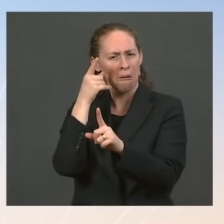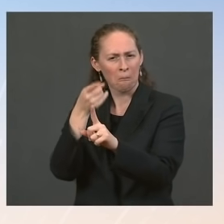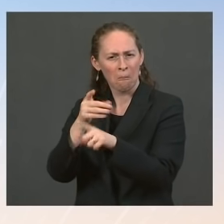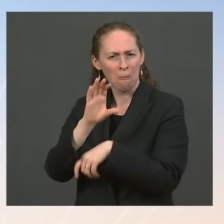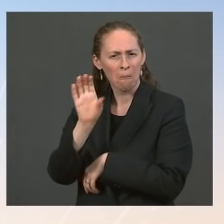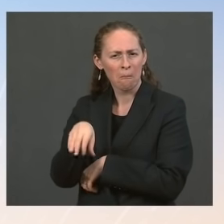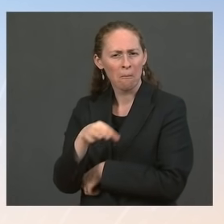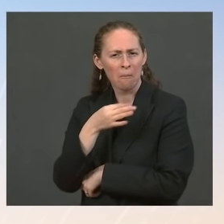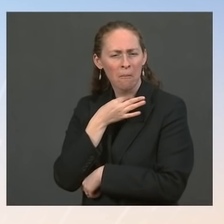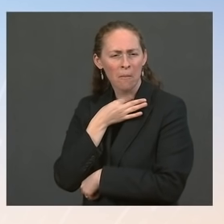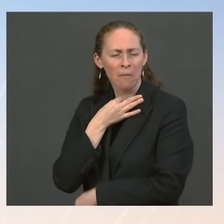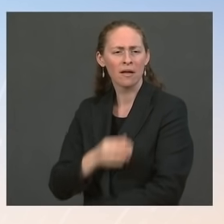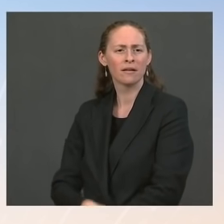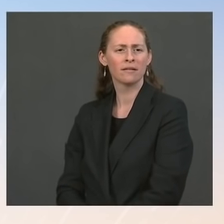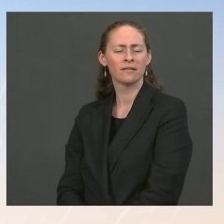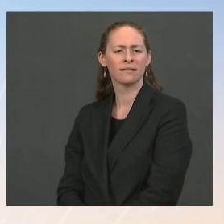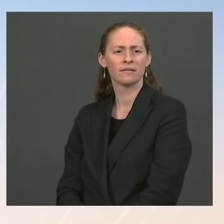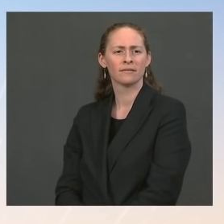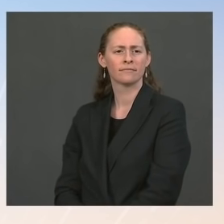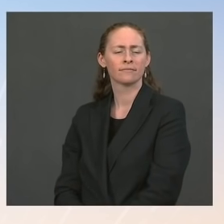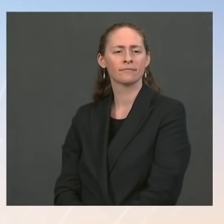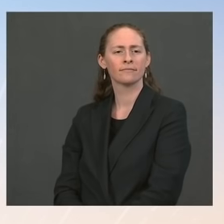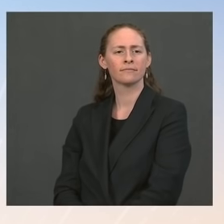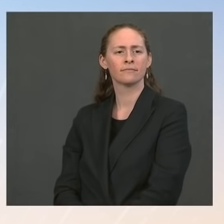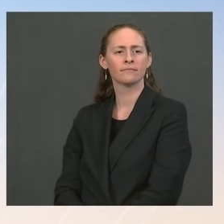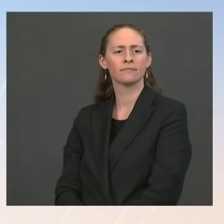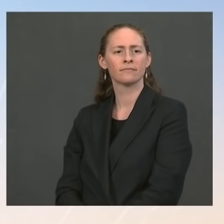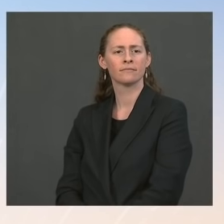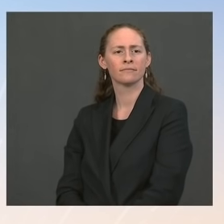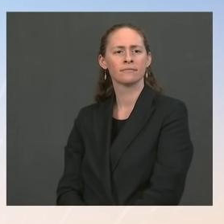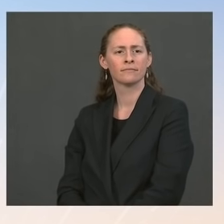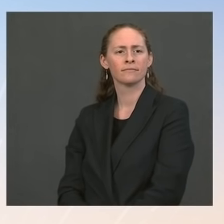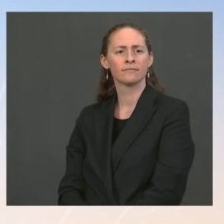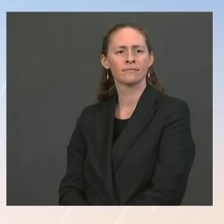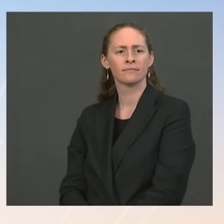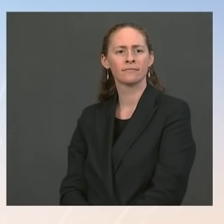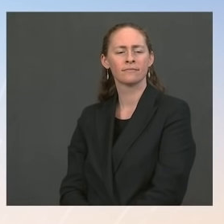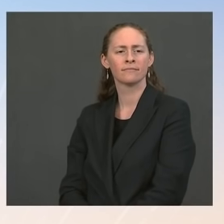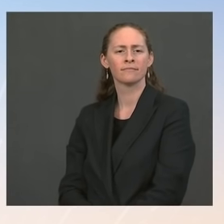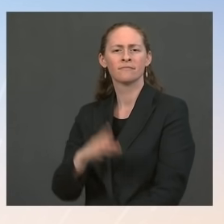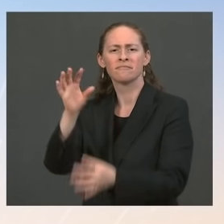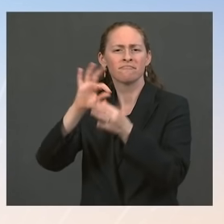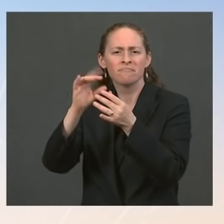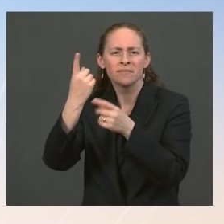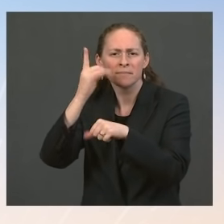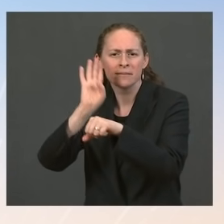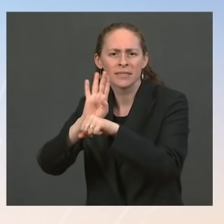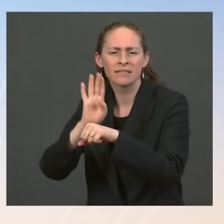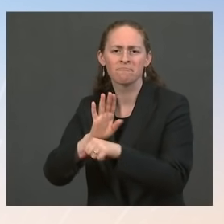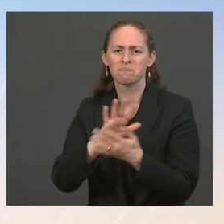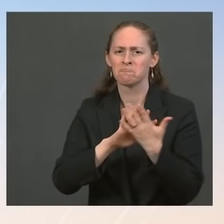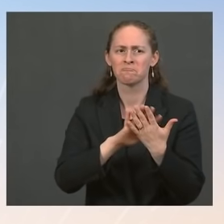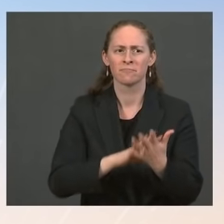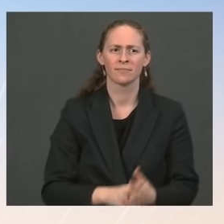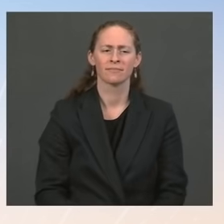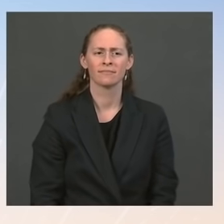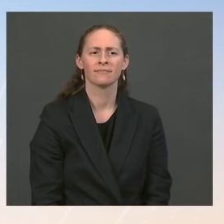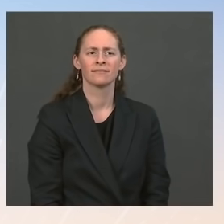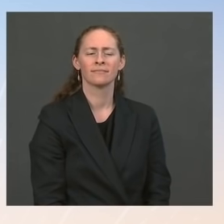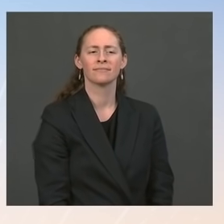in this suburban stop a source tells me about? Ms. Psaki: I promise you we will get you details. It will not be generic. We will get you details after the briefing. Even as we speak, check your email.